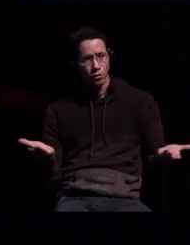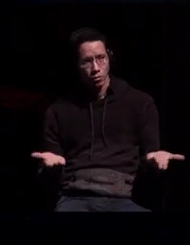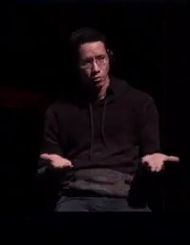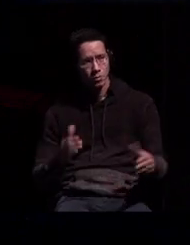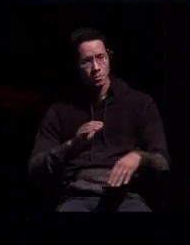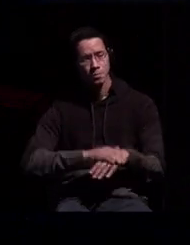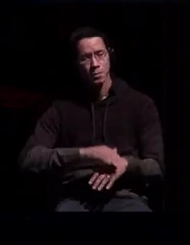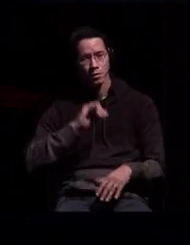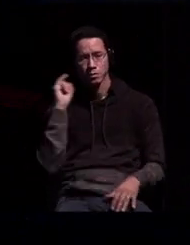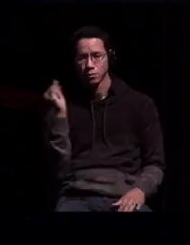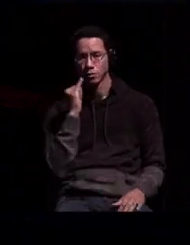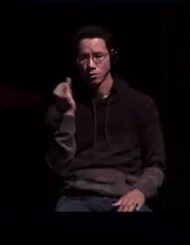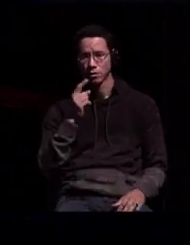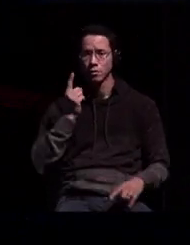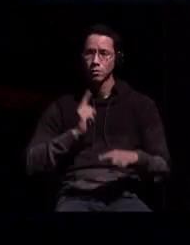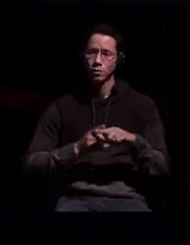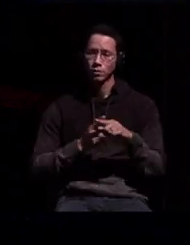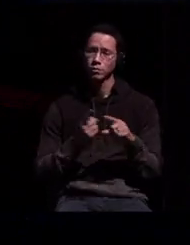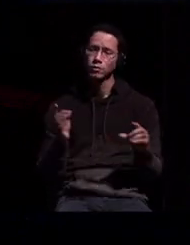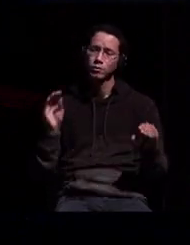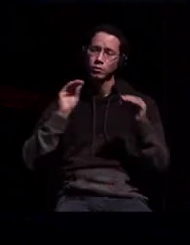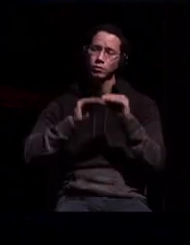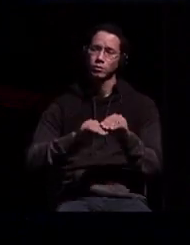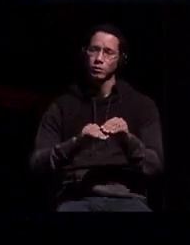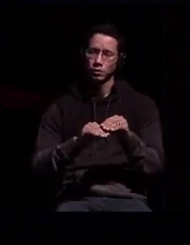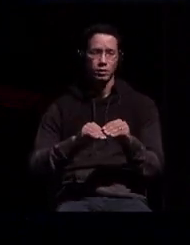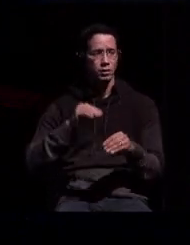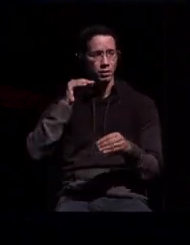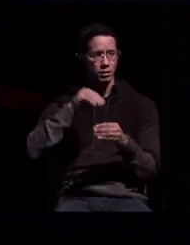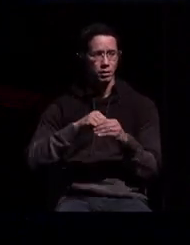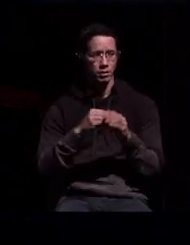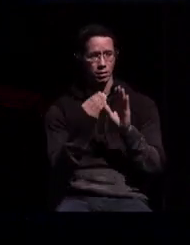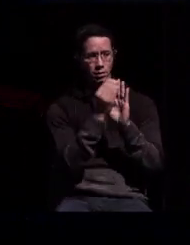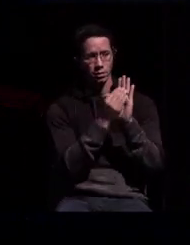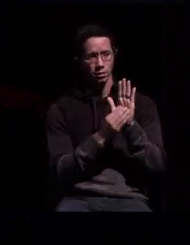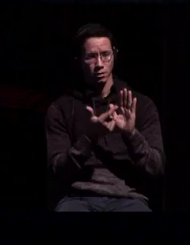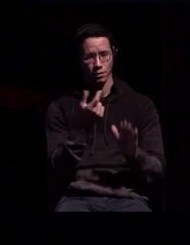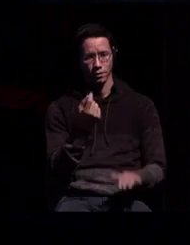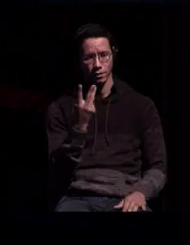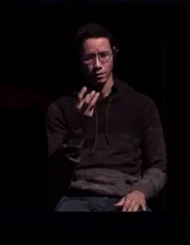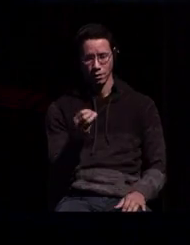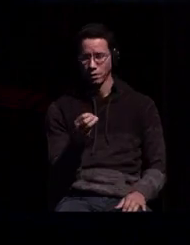is included in Agenda 2030, and the MDGs.